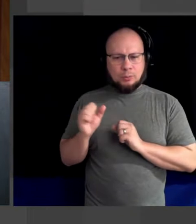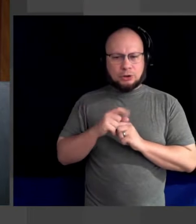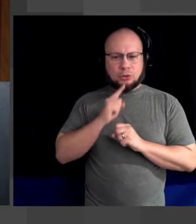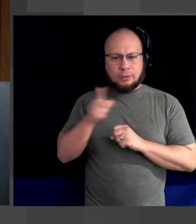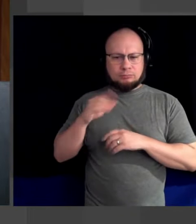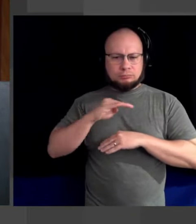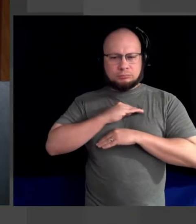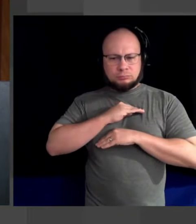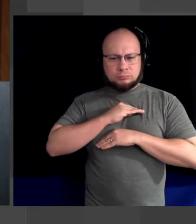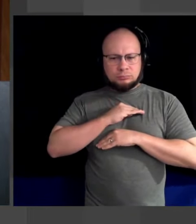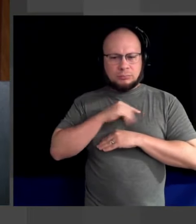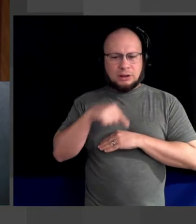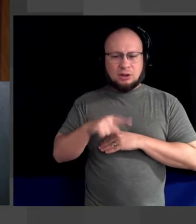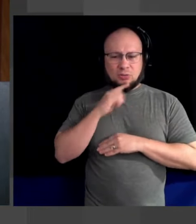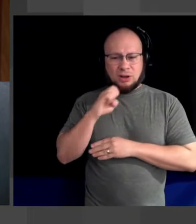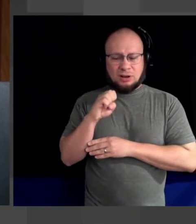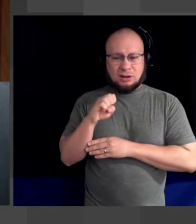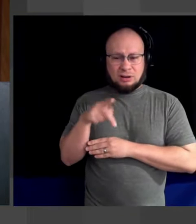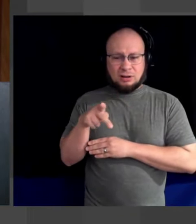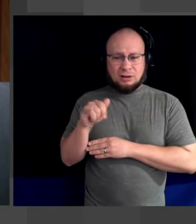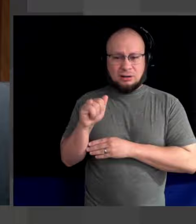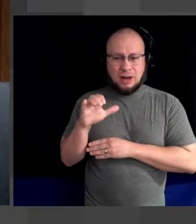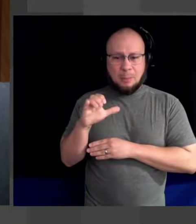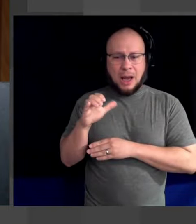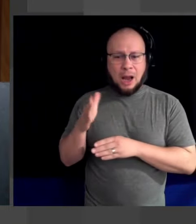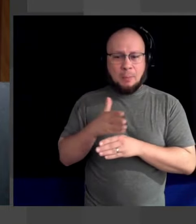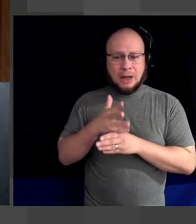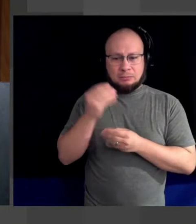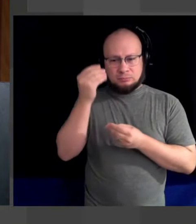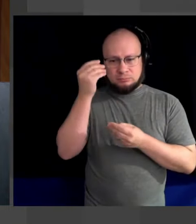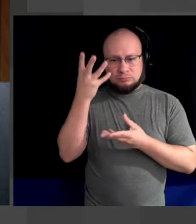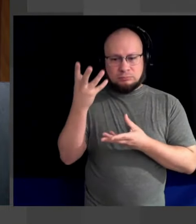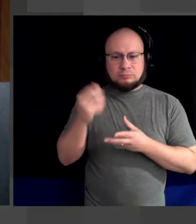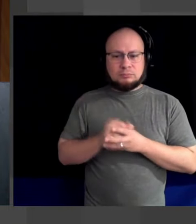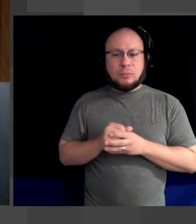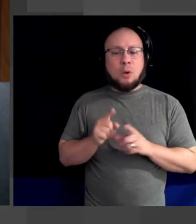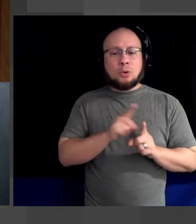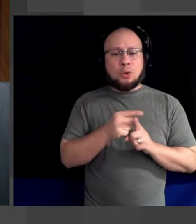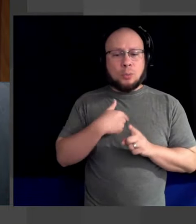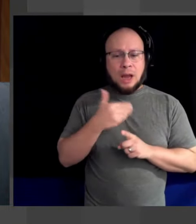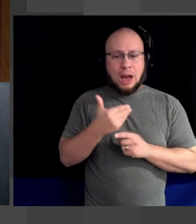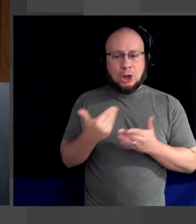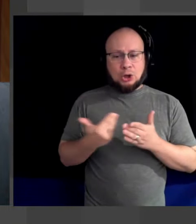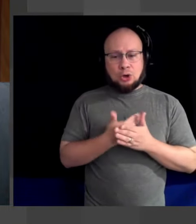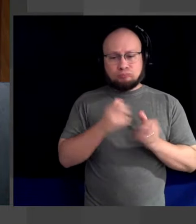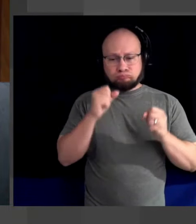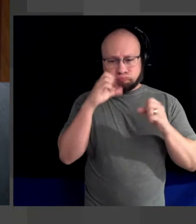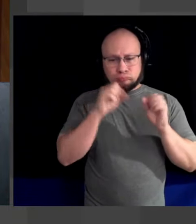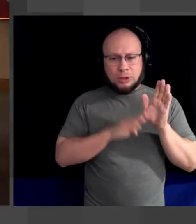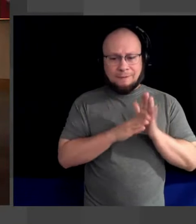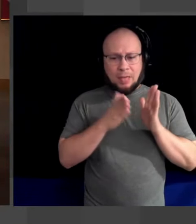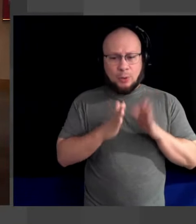SURE WE CAN WORK TOGETHER WITH THE COMMUNITY TO MAKE THIS AS AN